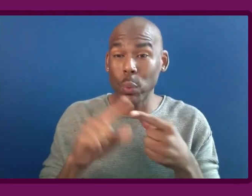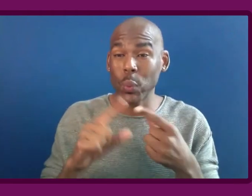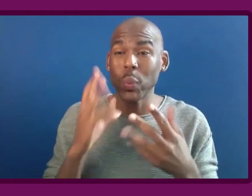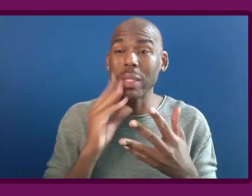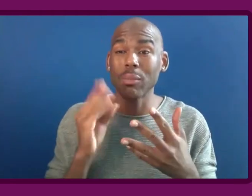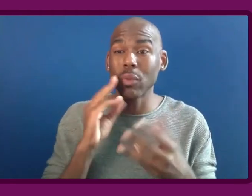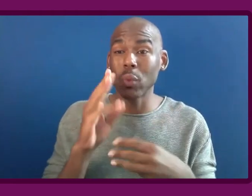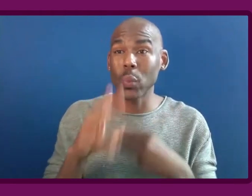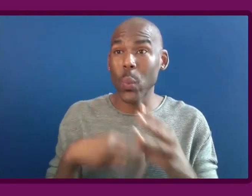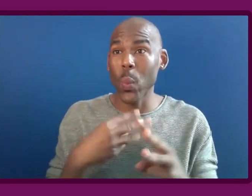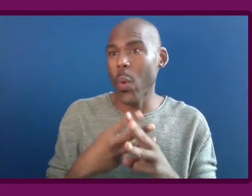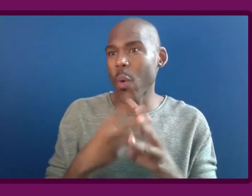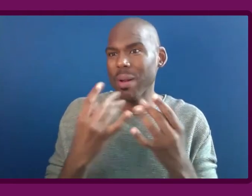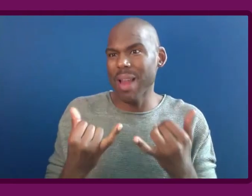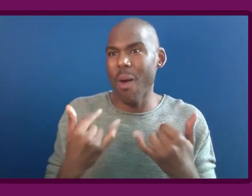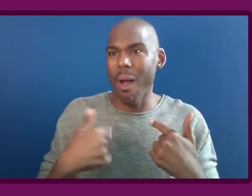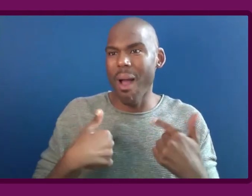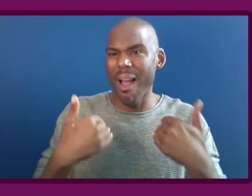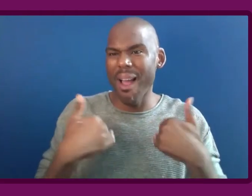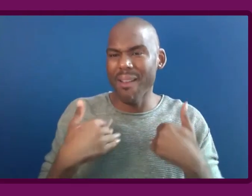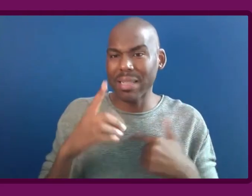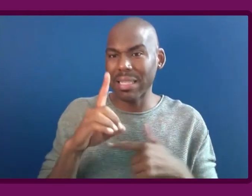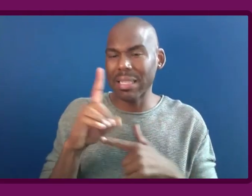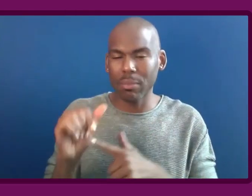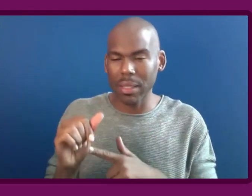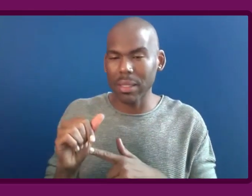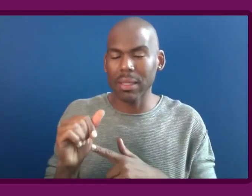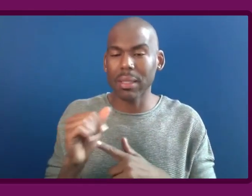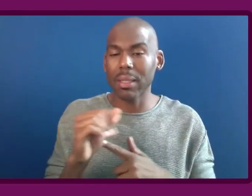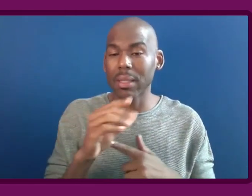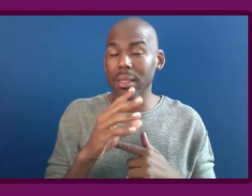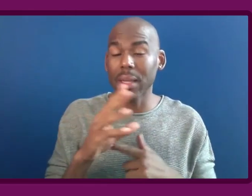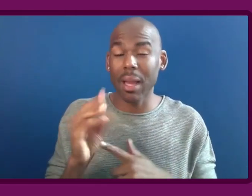discriminated group in Mexico, women with disabilities. Women with disabilities in the